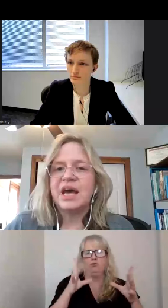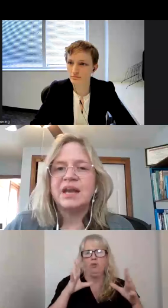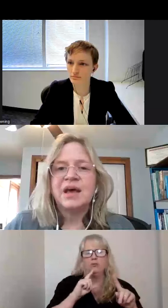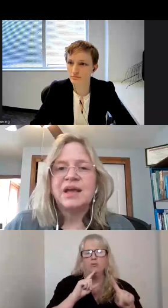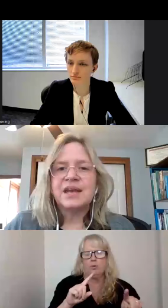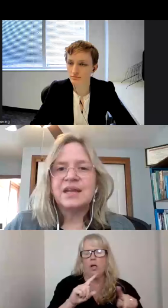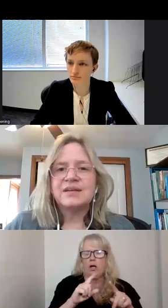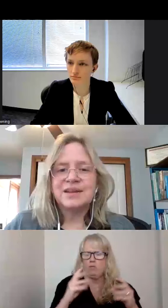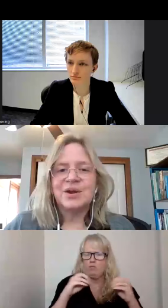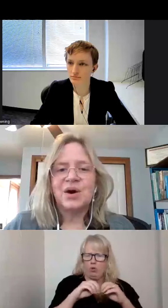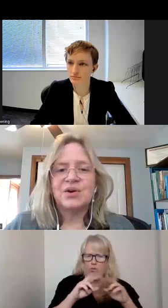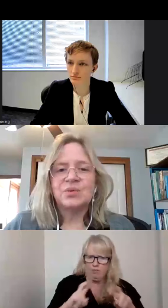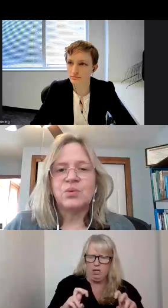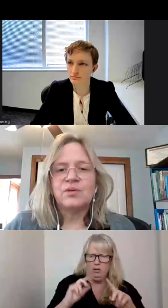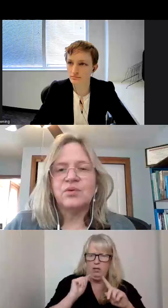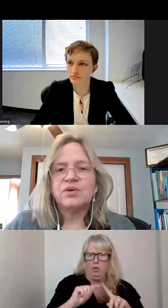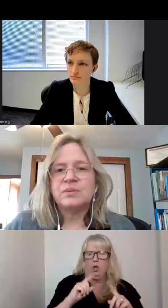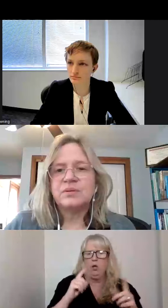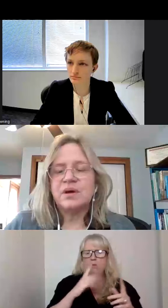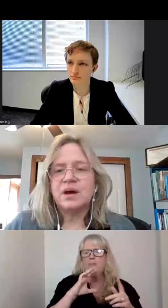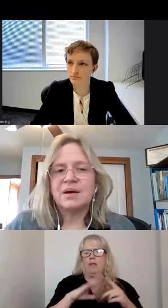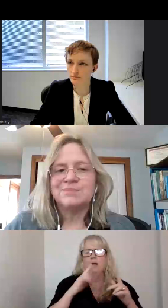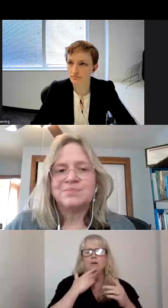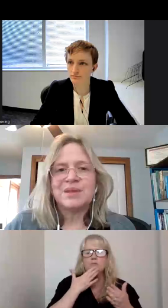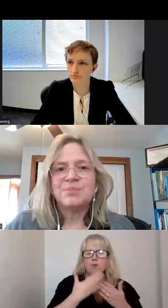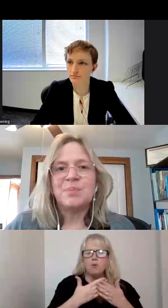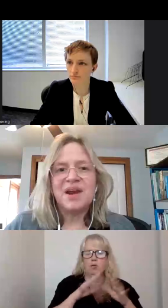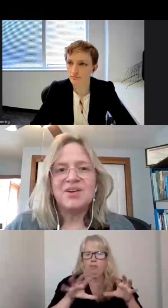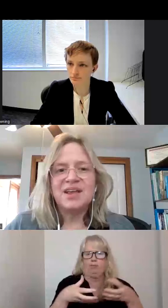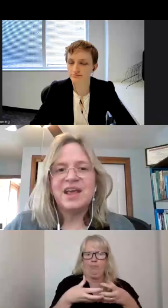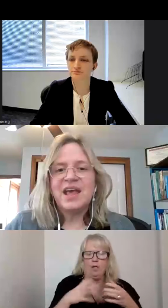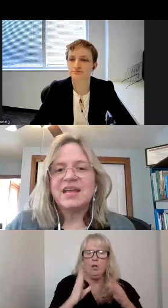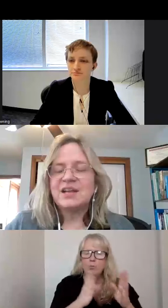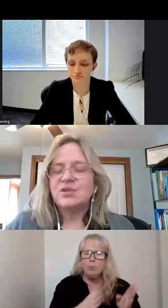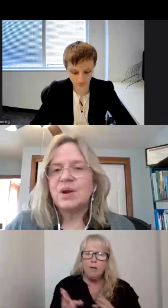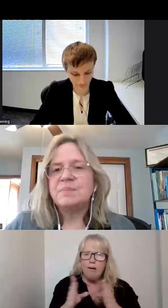WITH GETTING A GOOD WORK FORCE PREPARED AND GETTING THE RIGHT